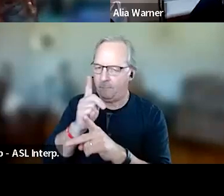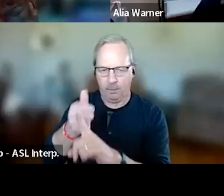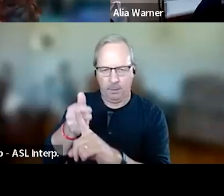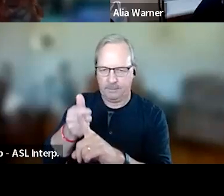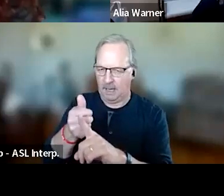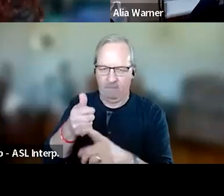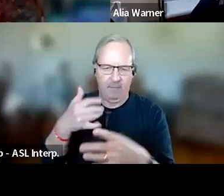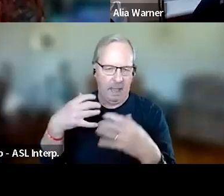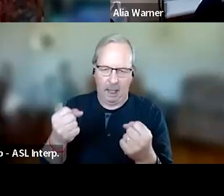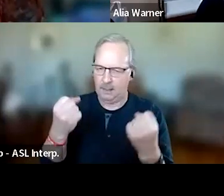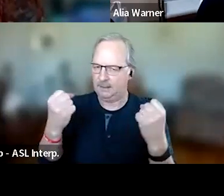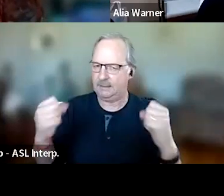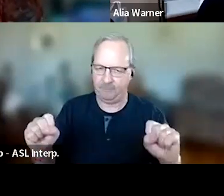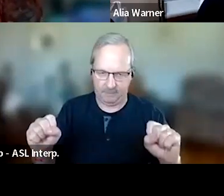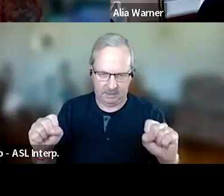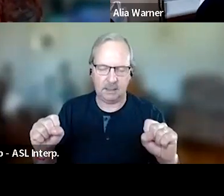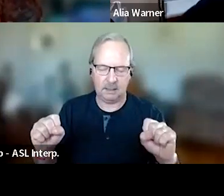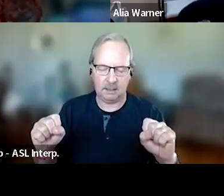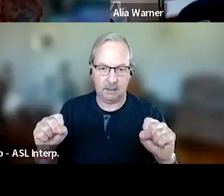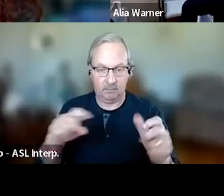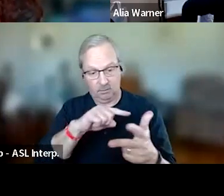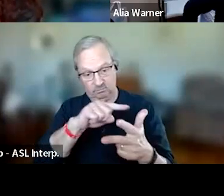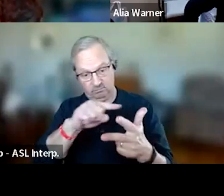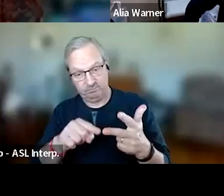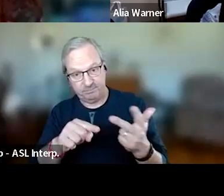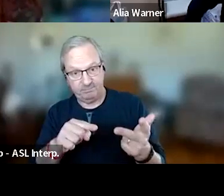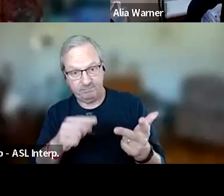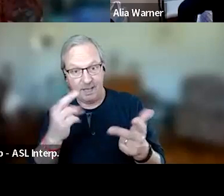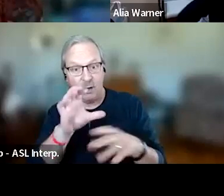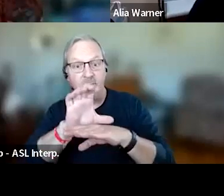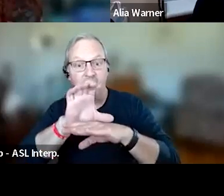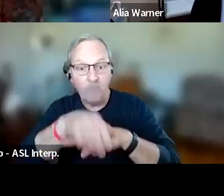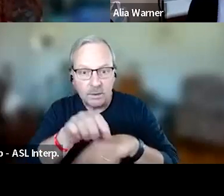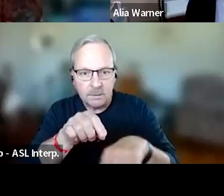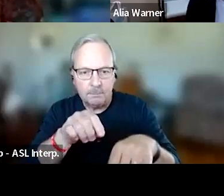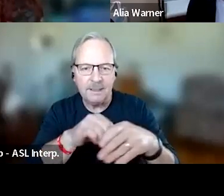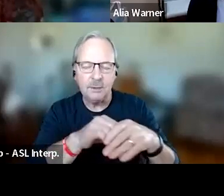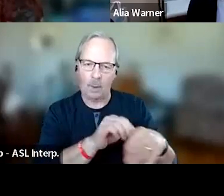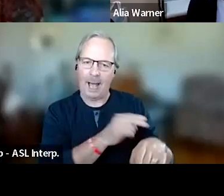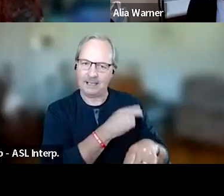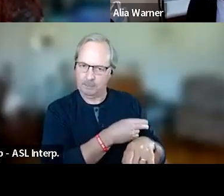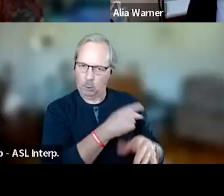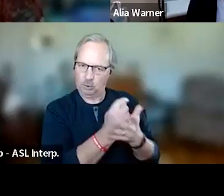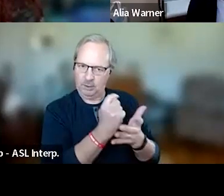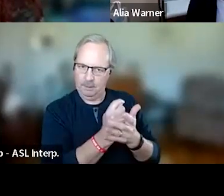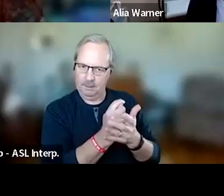And for those reasons and those reasons alone, can you force somebody into a hospital or into treatment, overriding their own decision making.